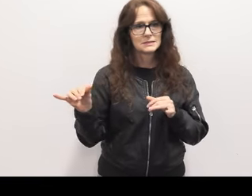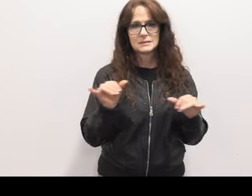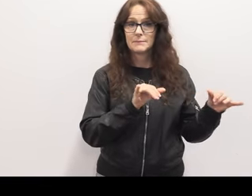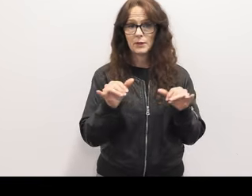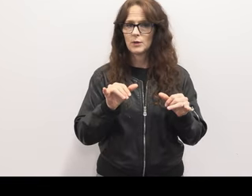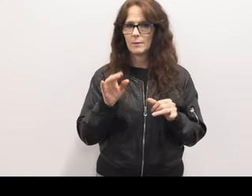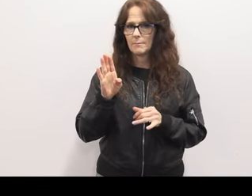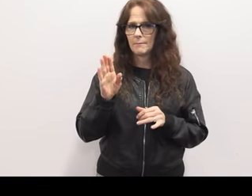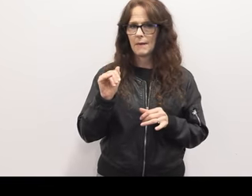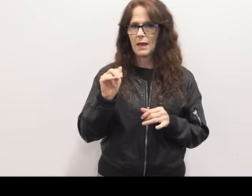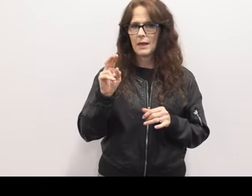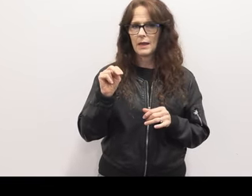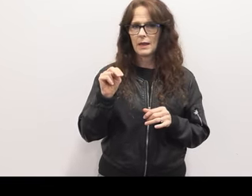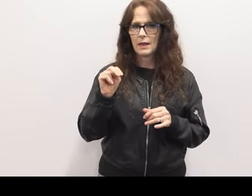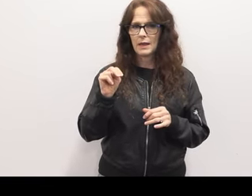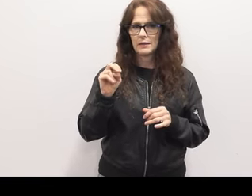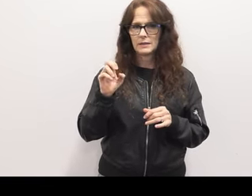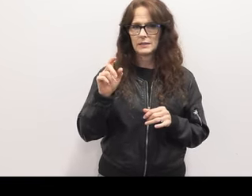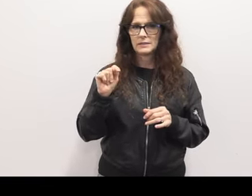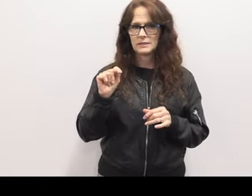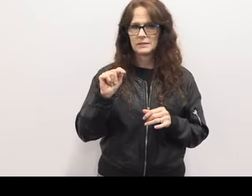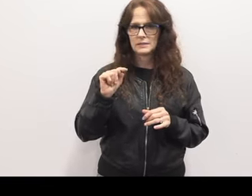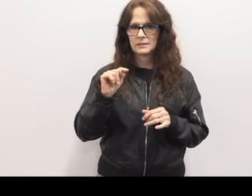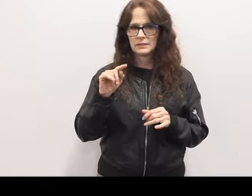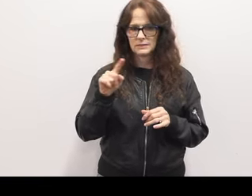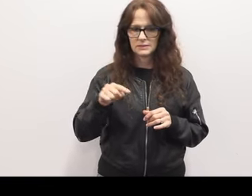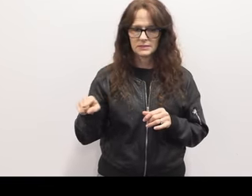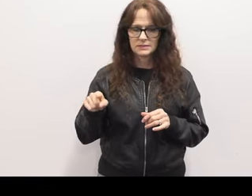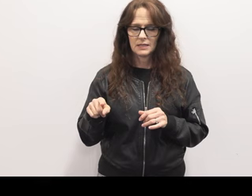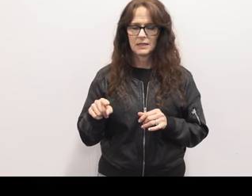it helps in regards to the inequities